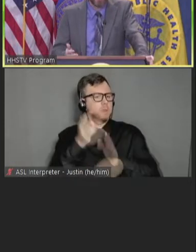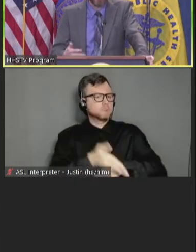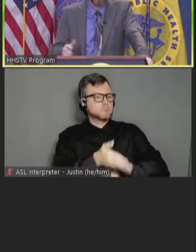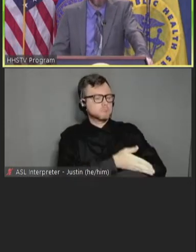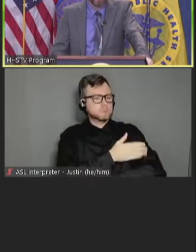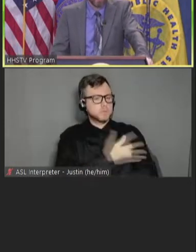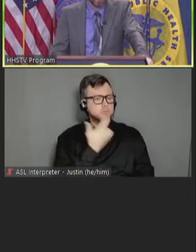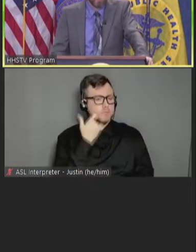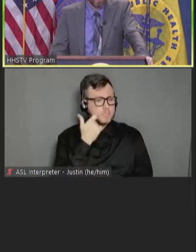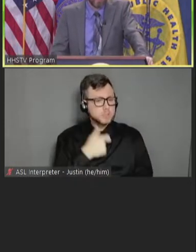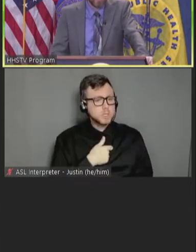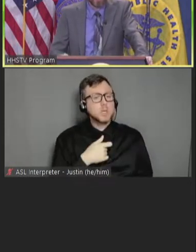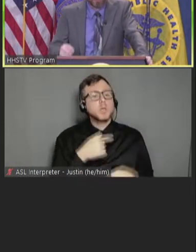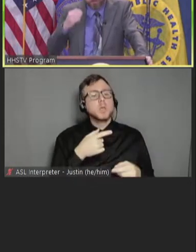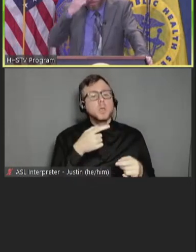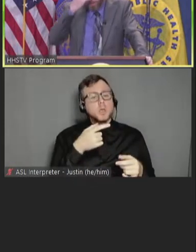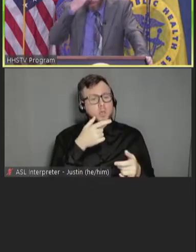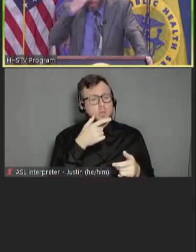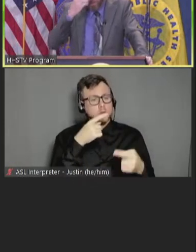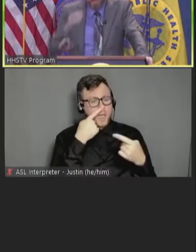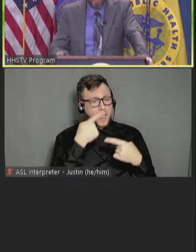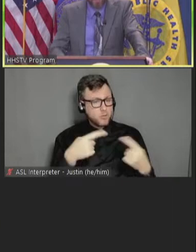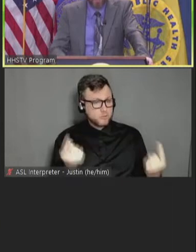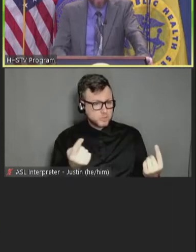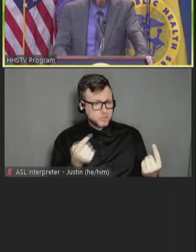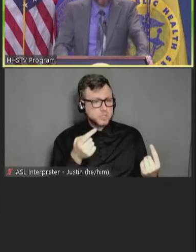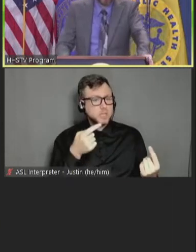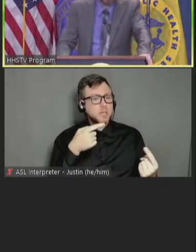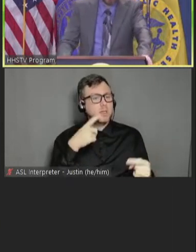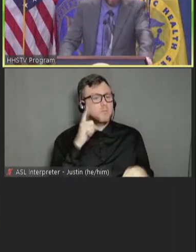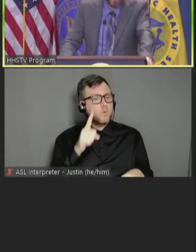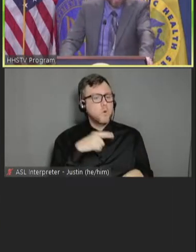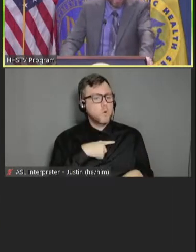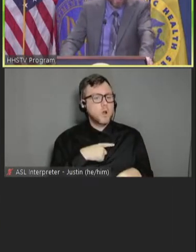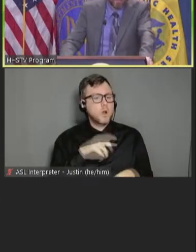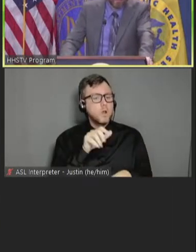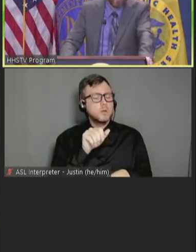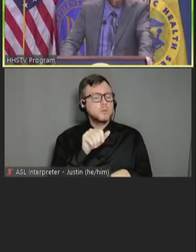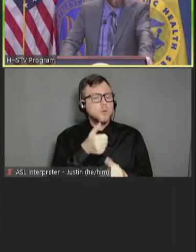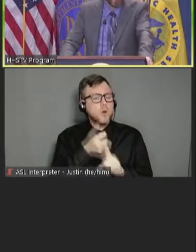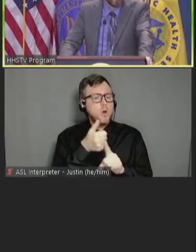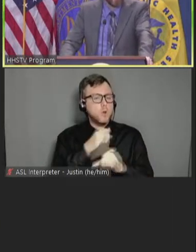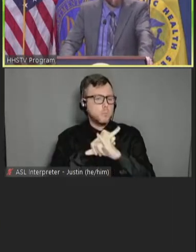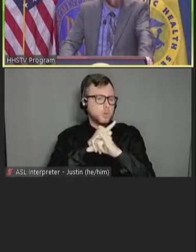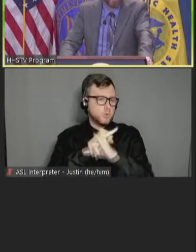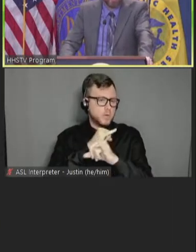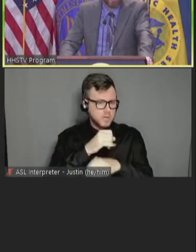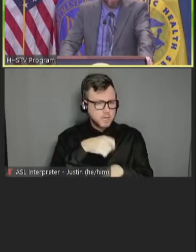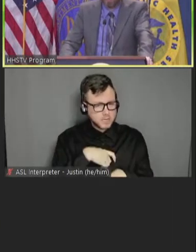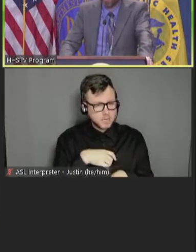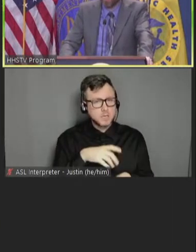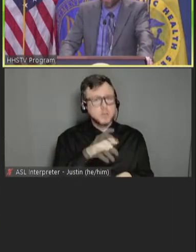and also autoimmune disorders. NEO1 is oil and water [unintelligible] from Blue Willow,